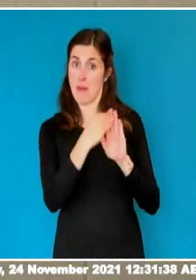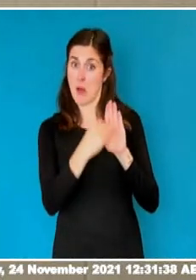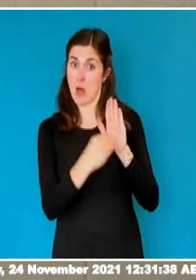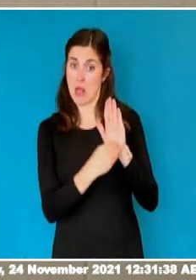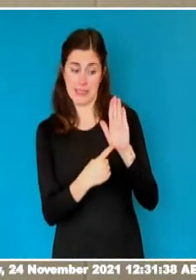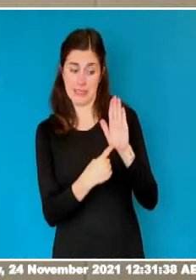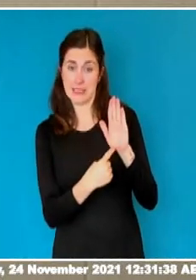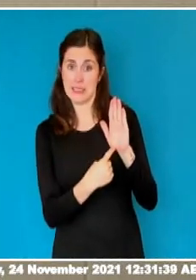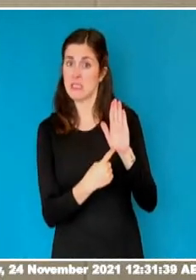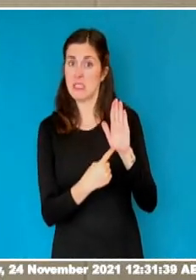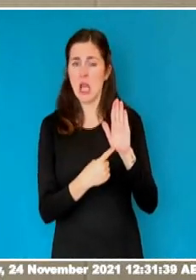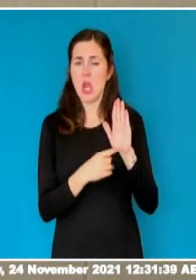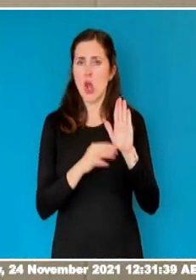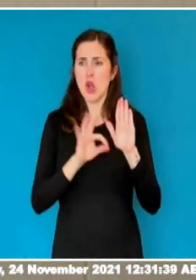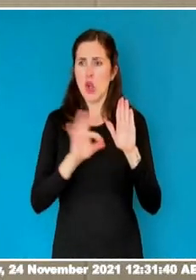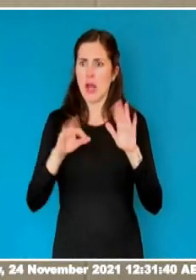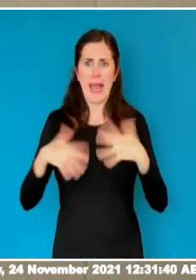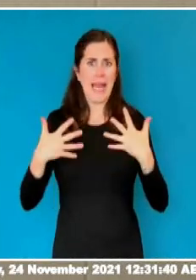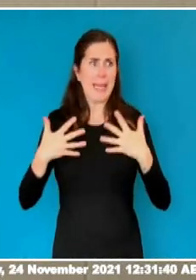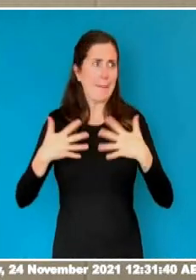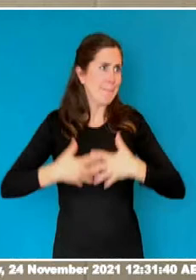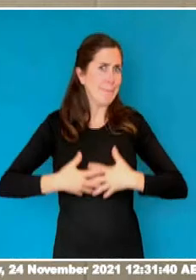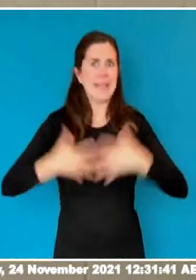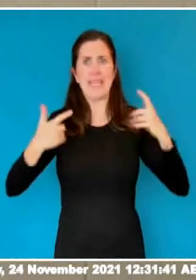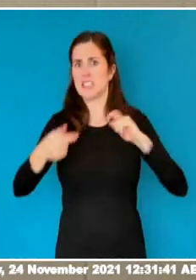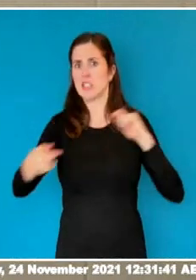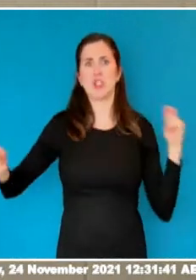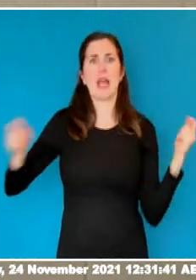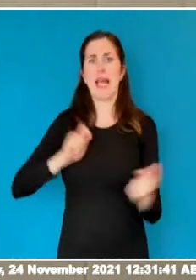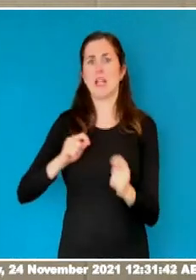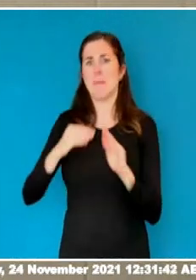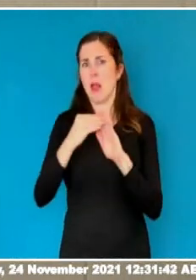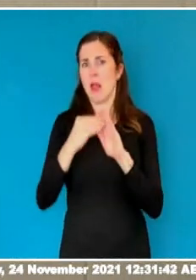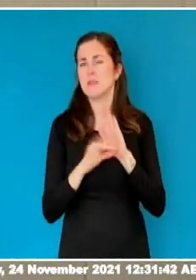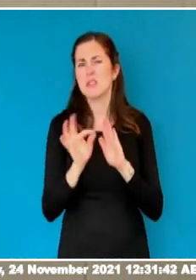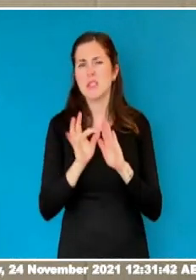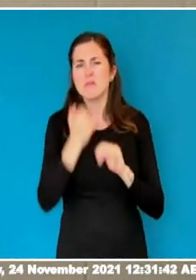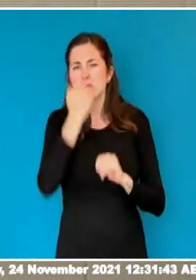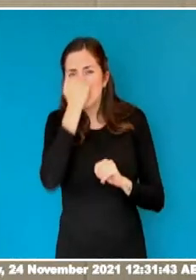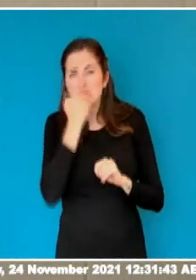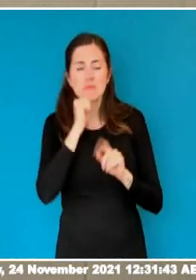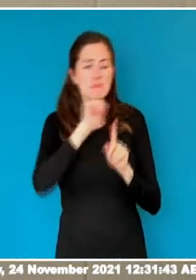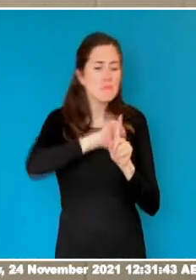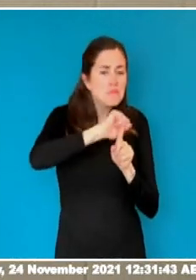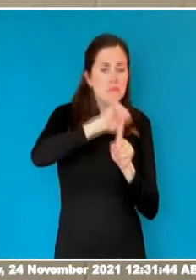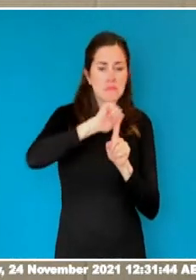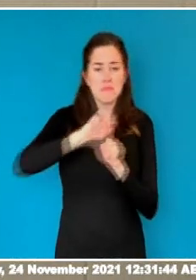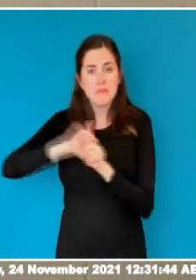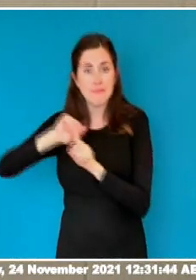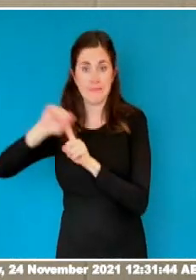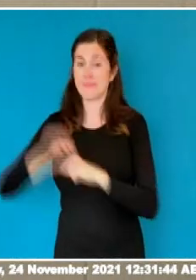fundamental changes to the policy but yes, counsel, it is currently being reviewed and